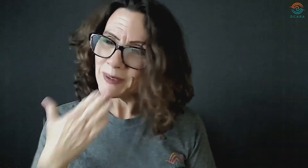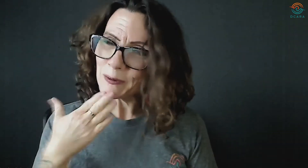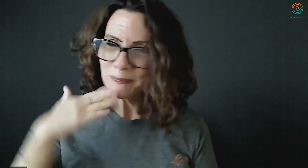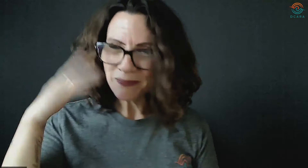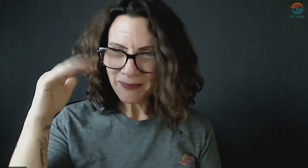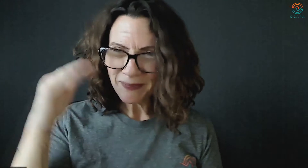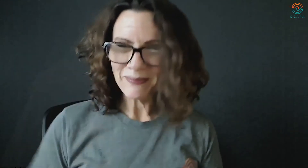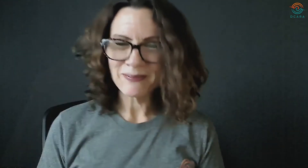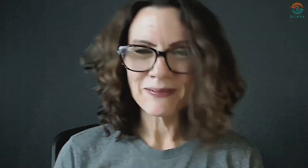Thank you!